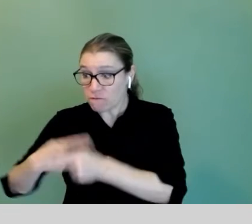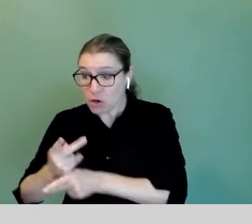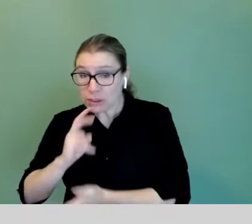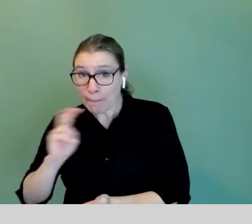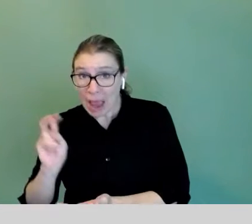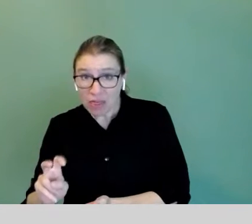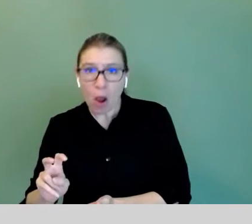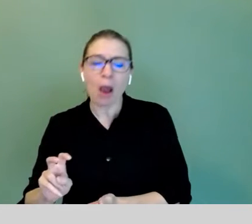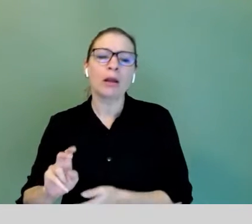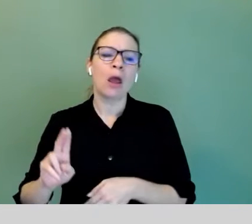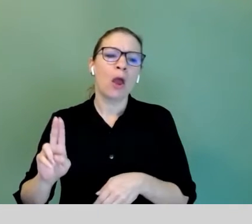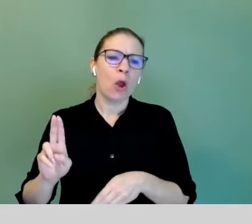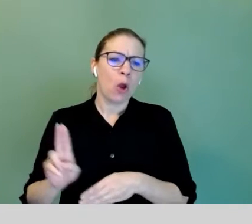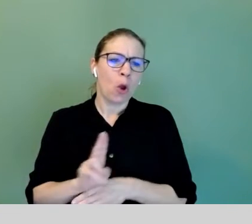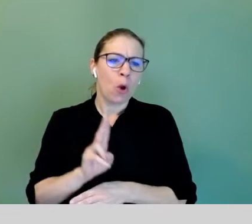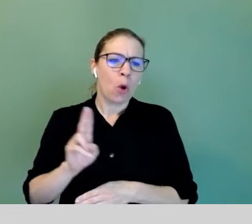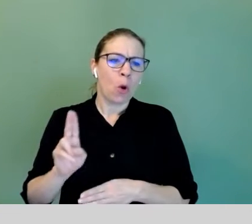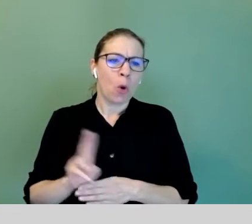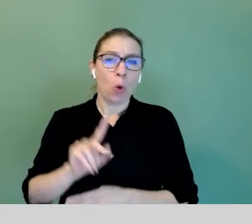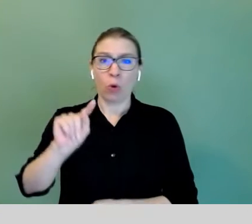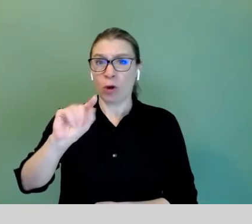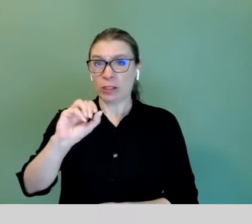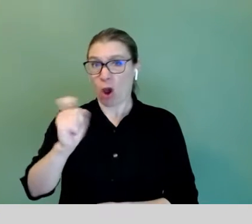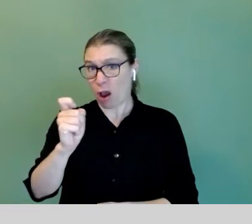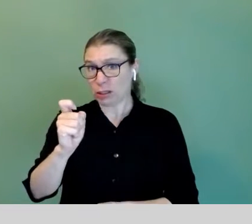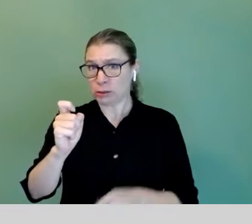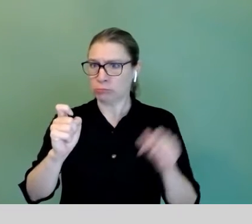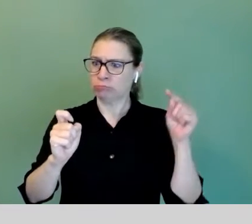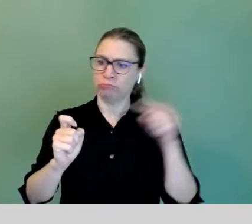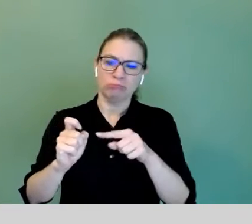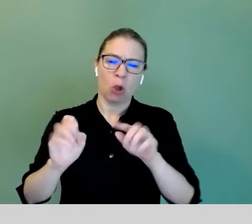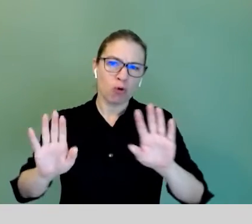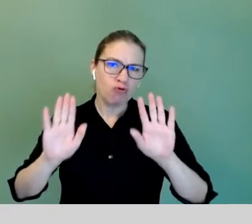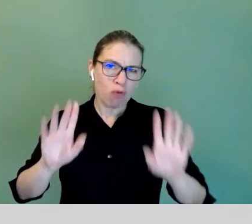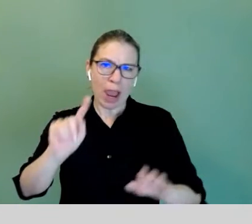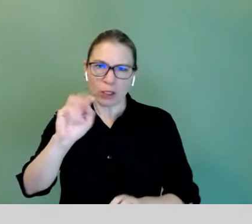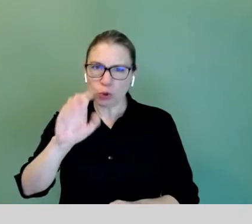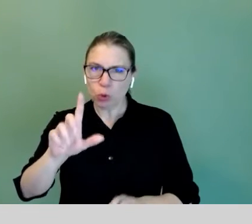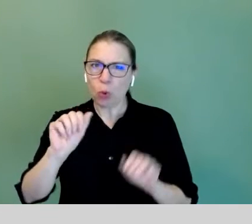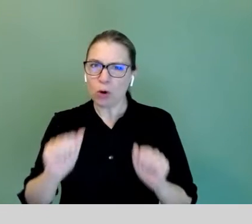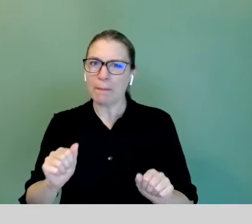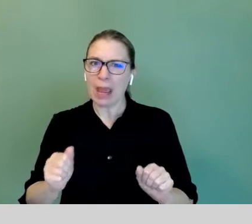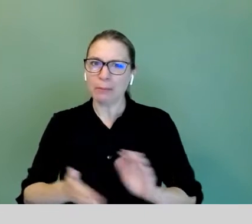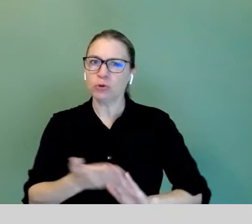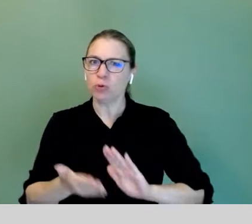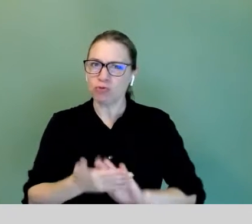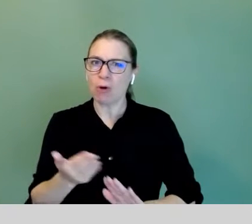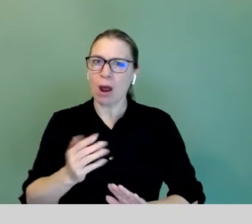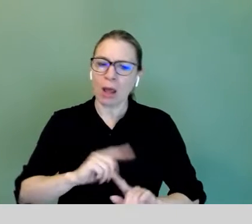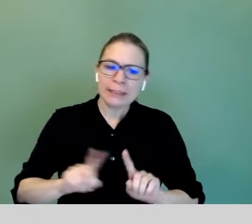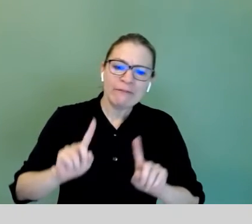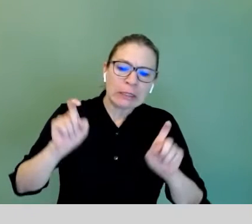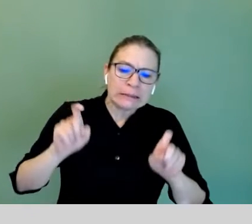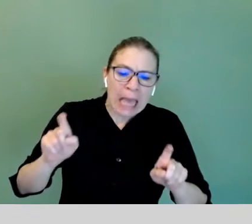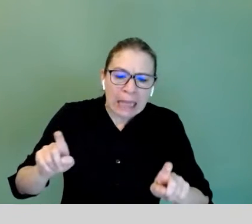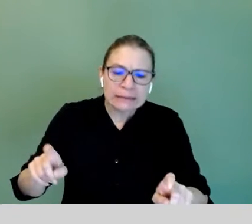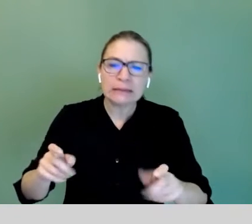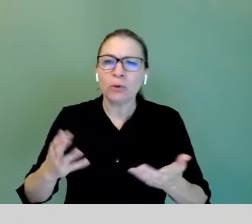several versions of Python, use tox, that's a great tool to run several tests